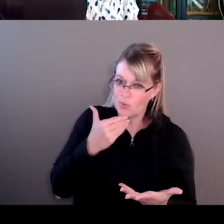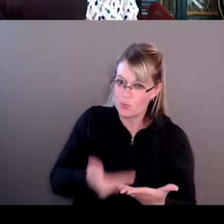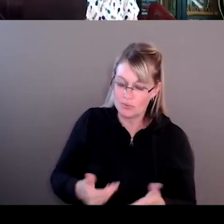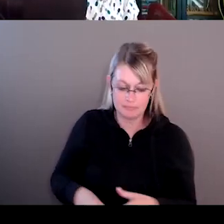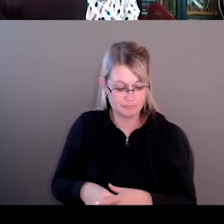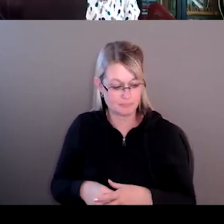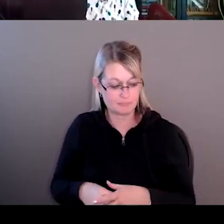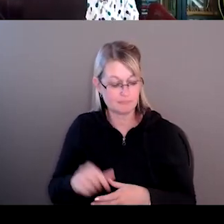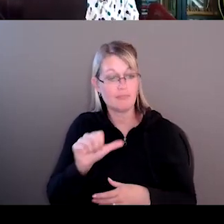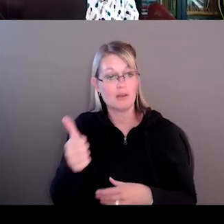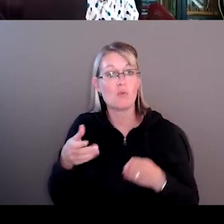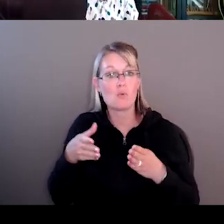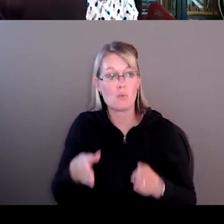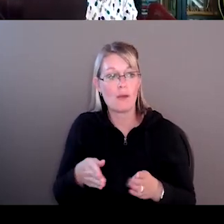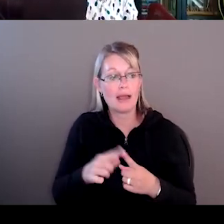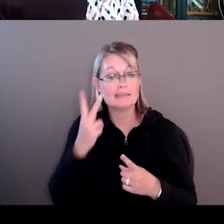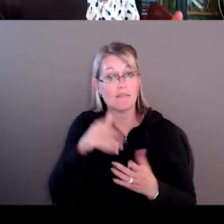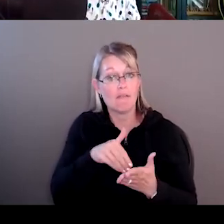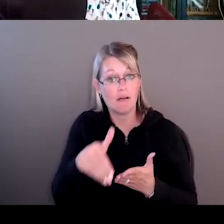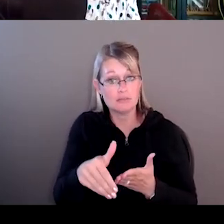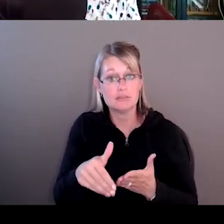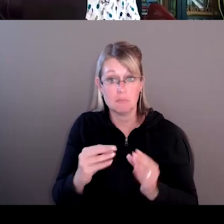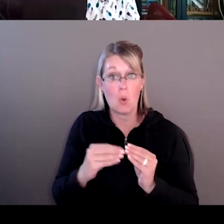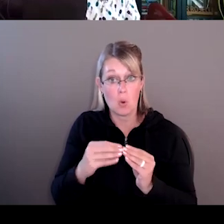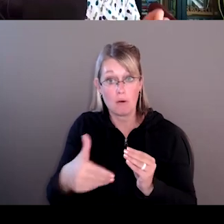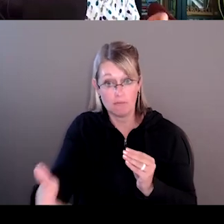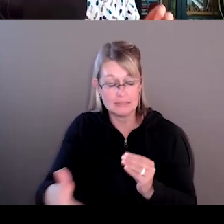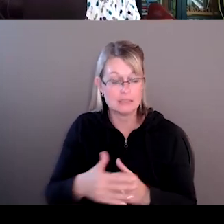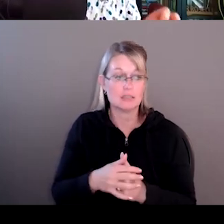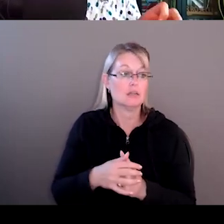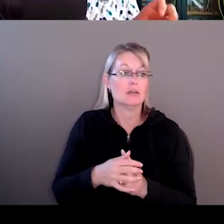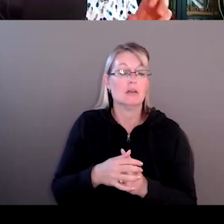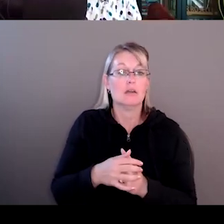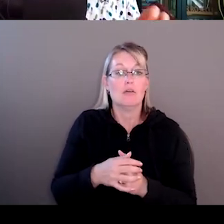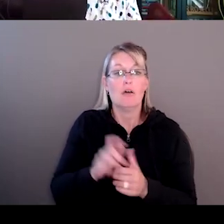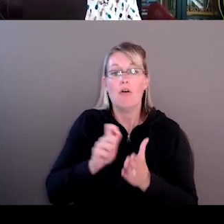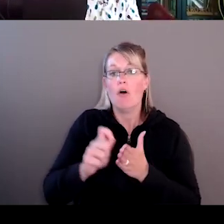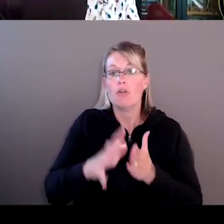Another method that I see more often, more and more often, rather, our authors assigning ARIA